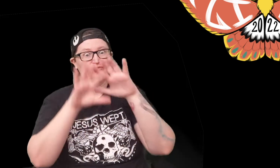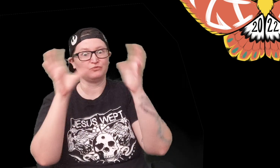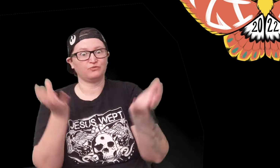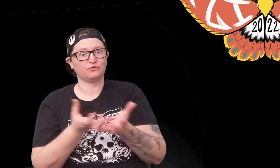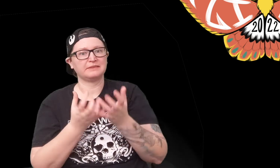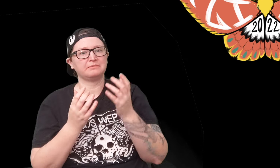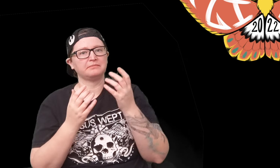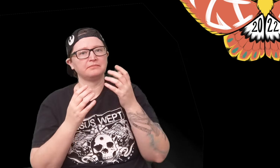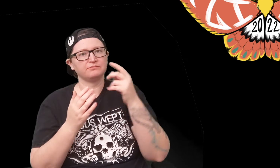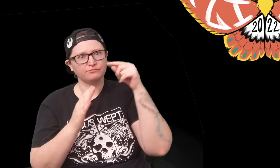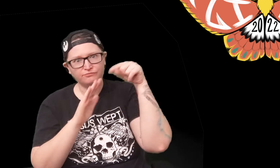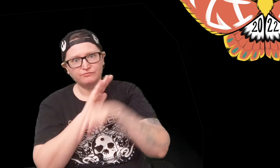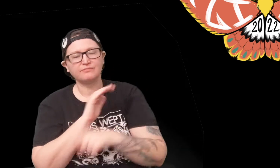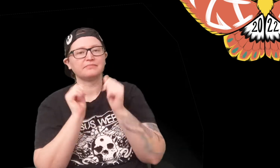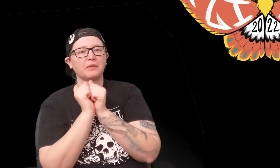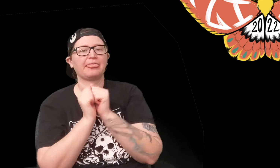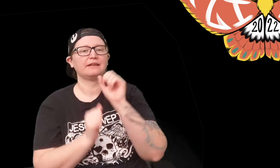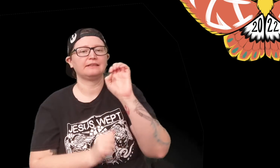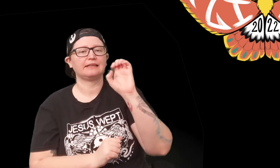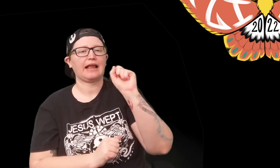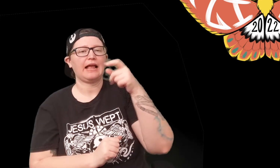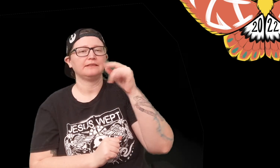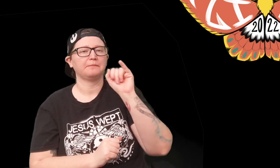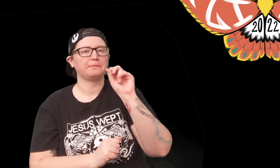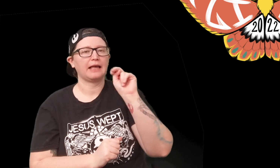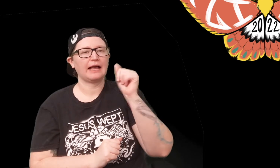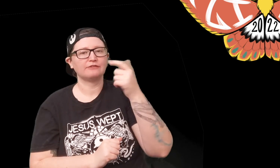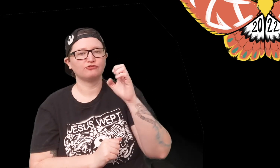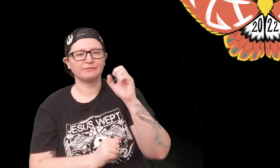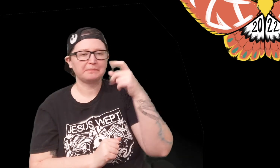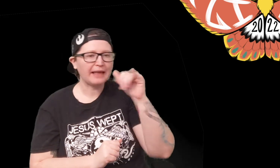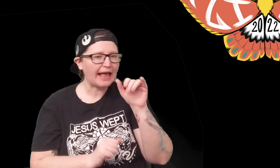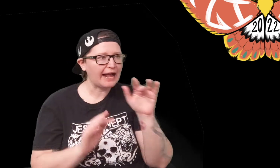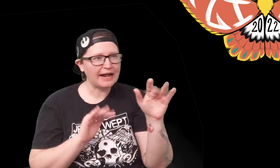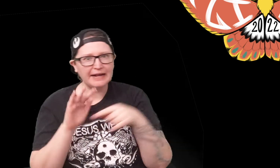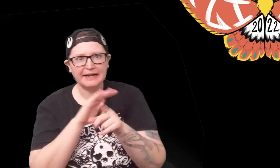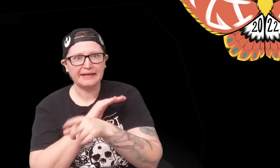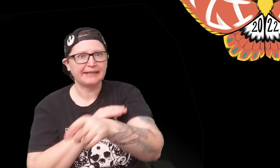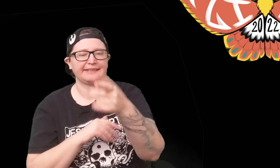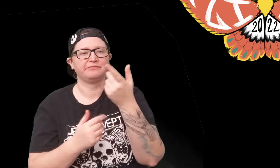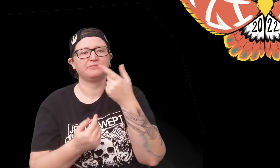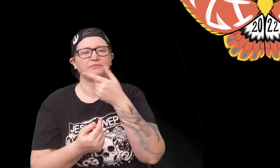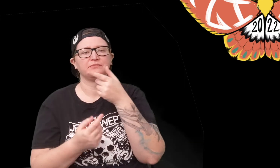so this is kind of an expansion world goes a little bit more in depth with espionage spies